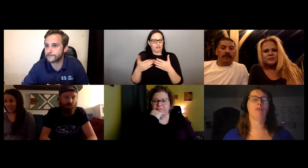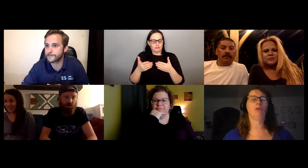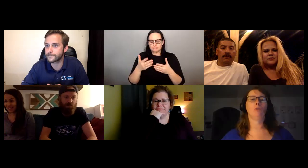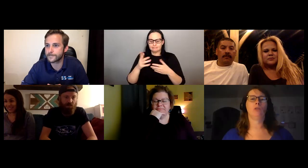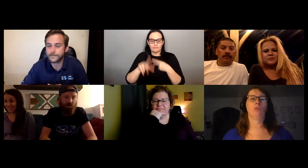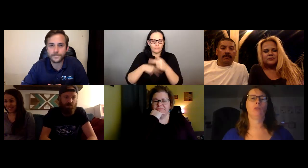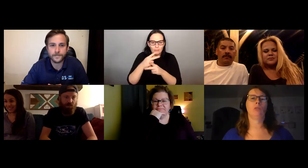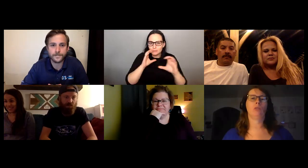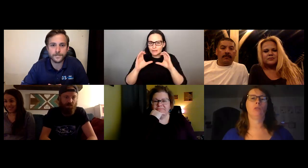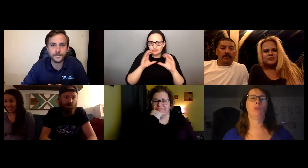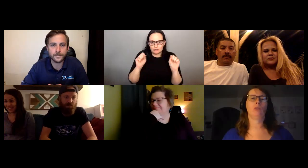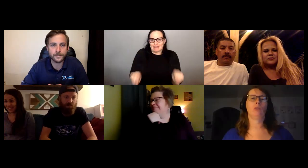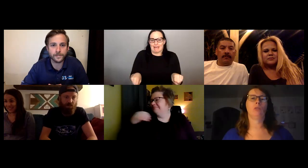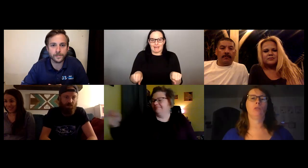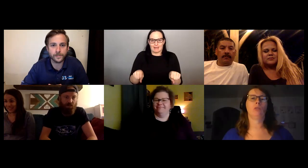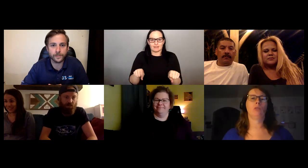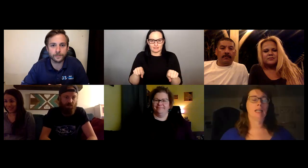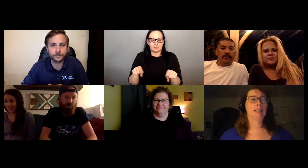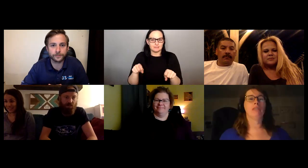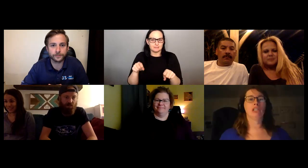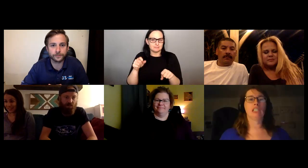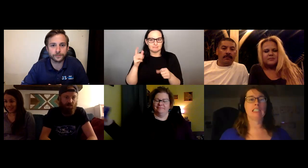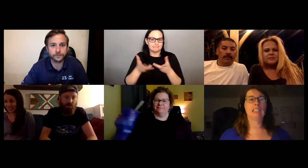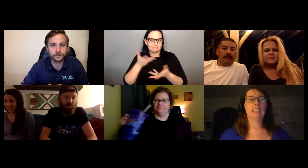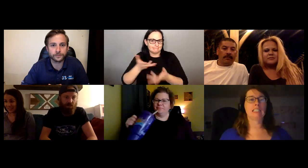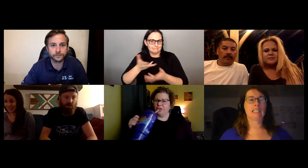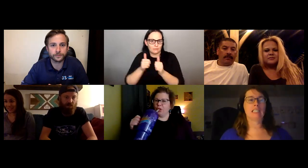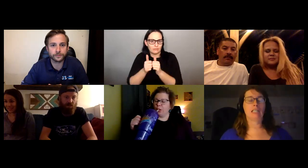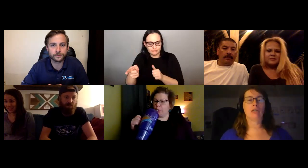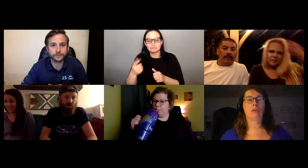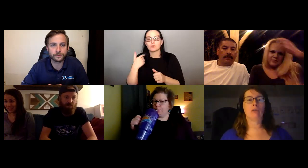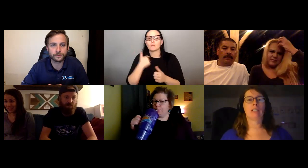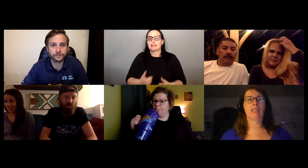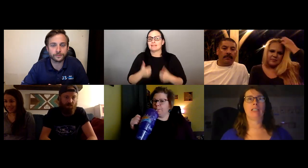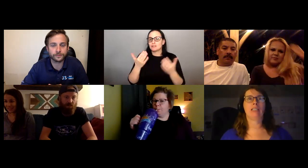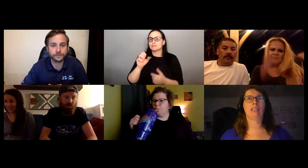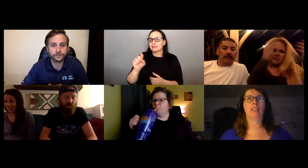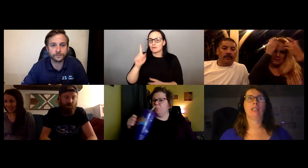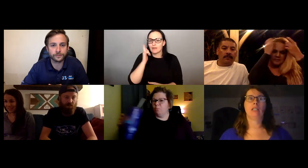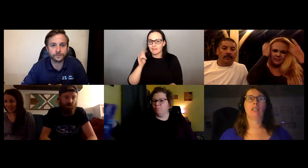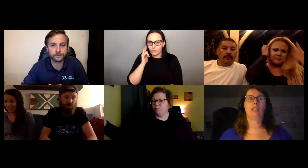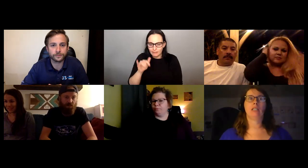with whatever time